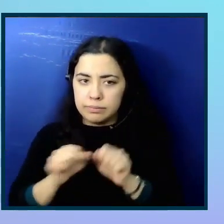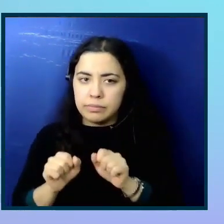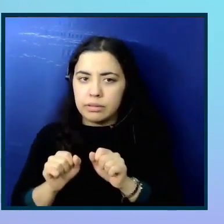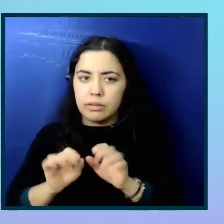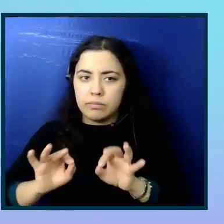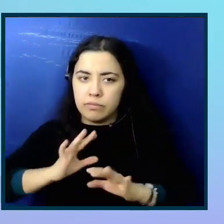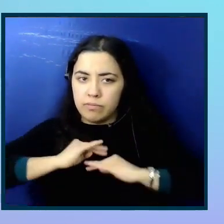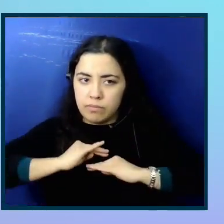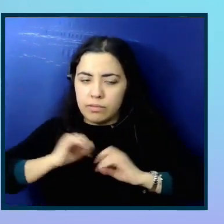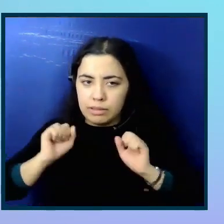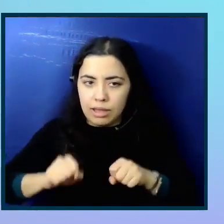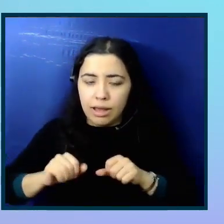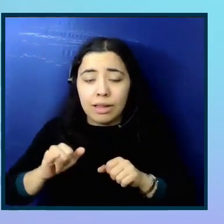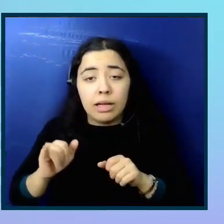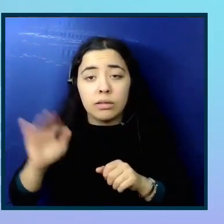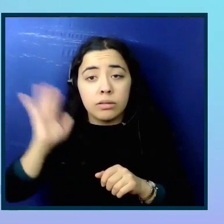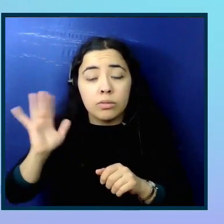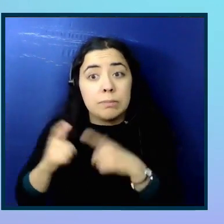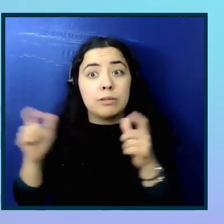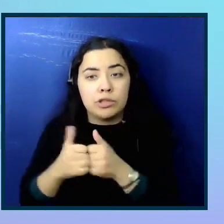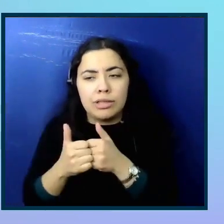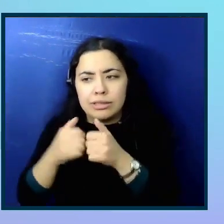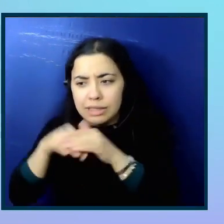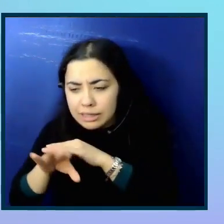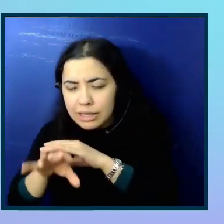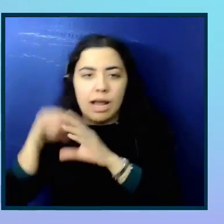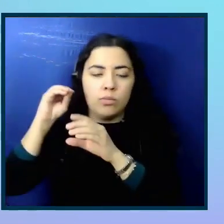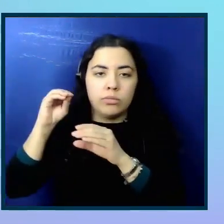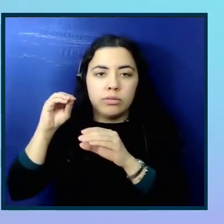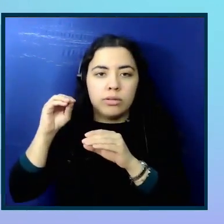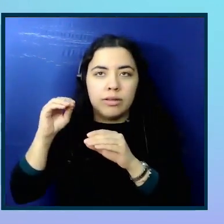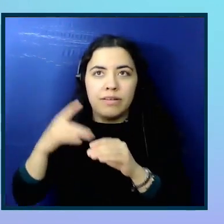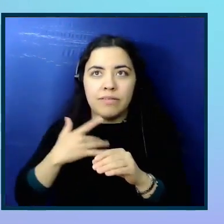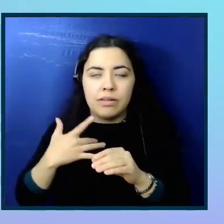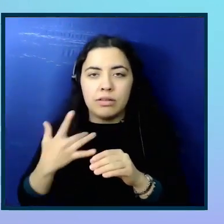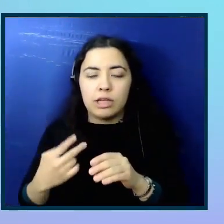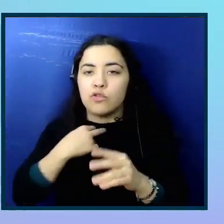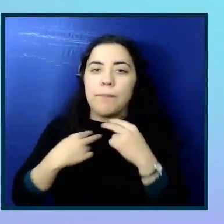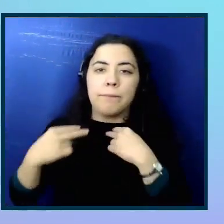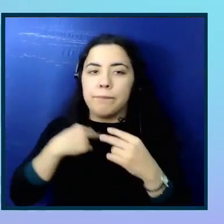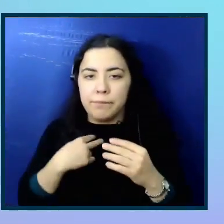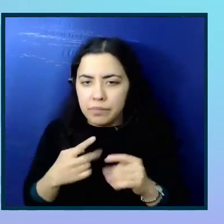getting into it and then getting out of it. We had a lot of trap, but that's it is like asking everyone